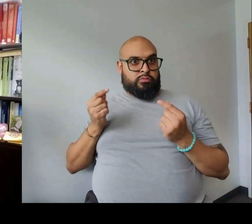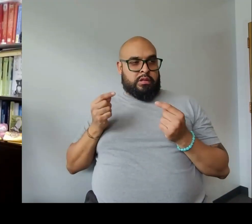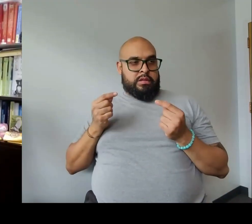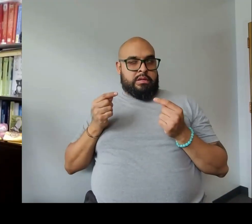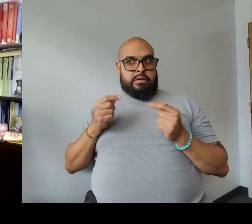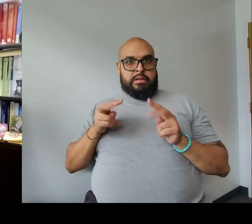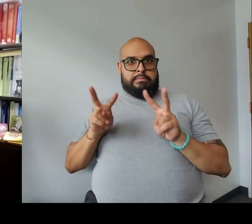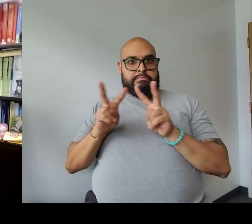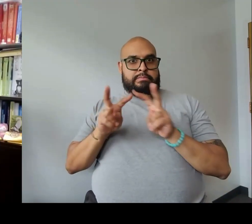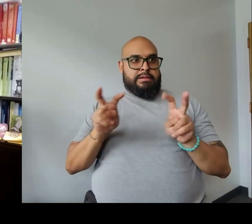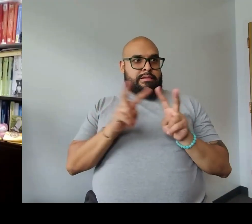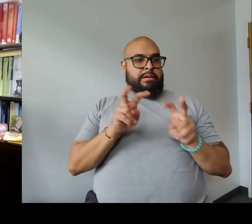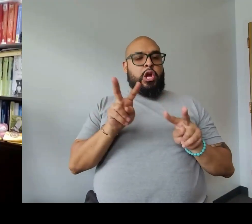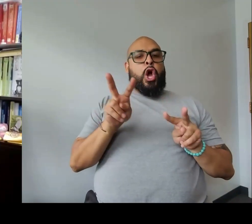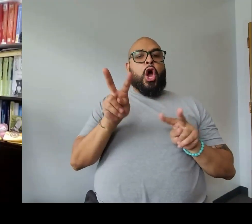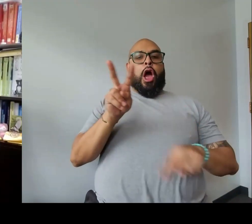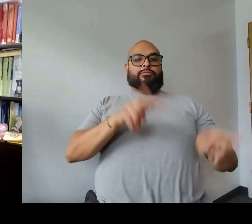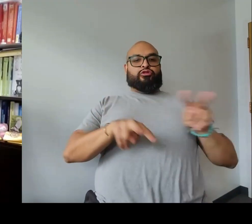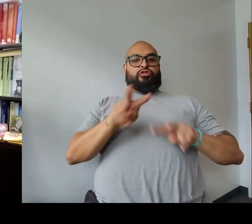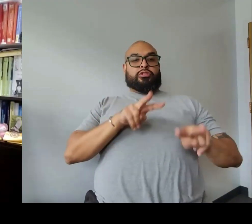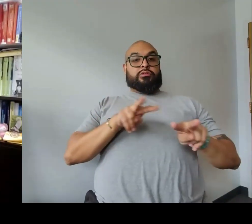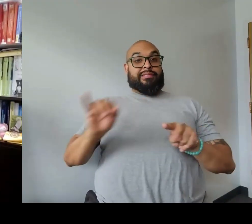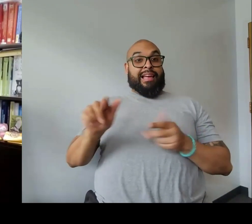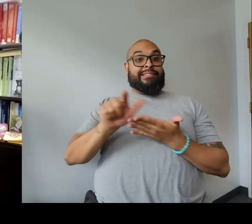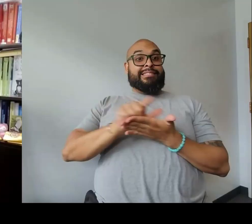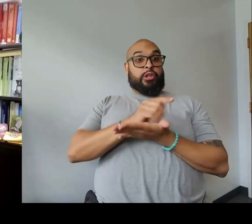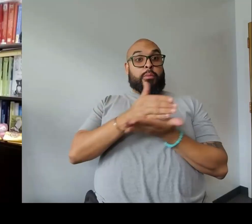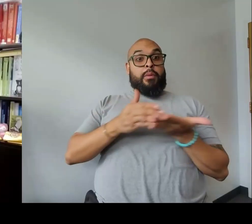that is a legal component of specific learning disability evaluations.